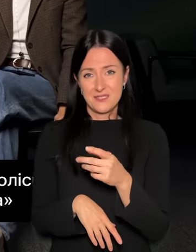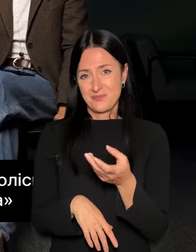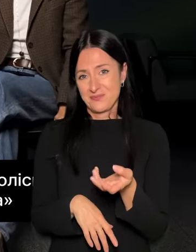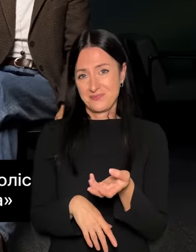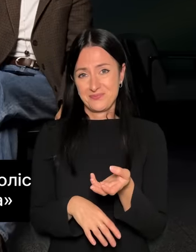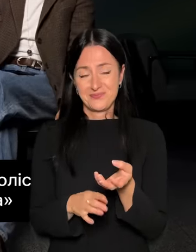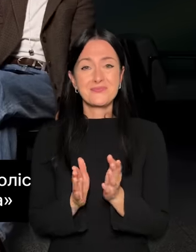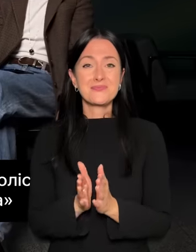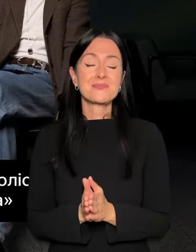before the revolution.